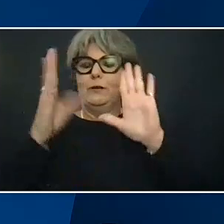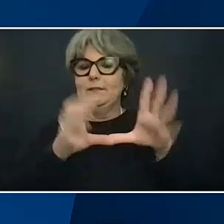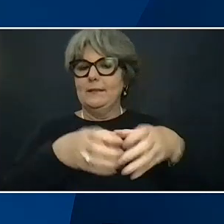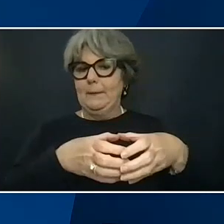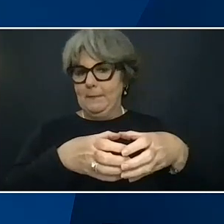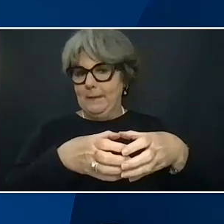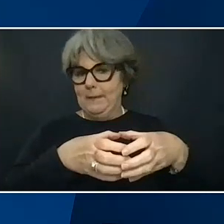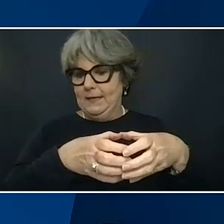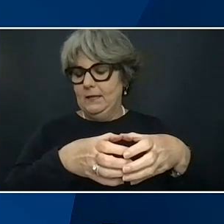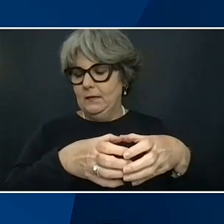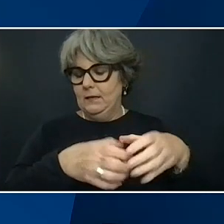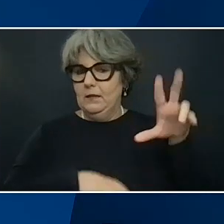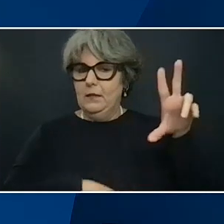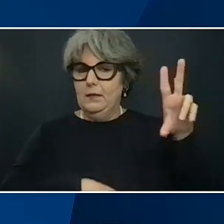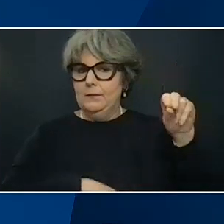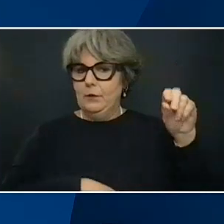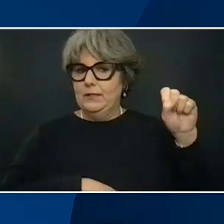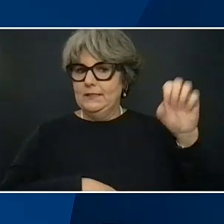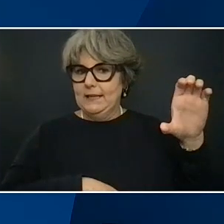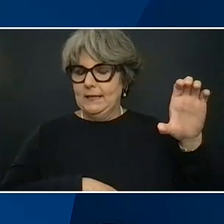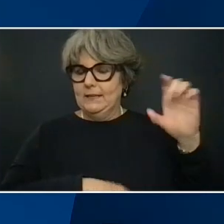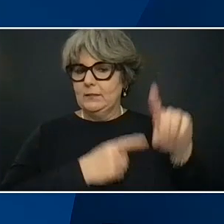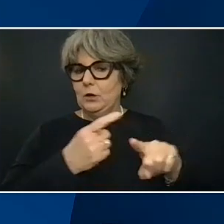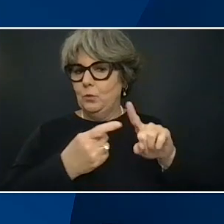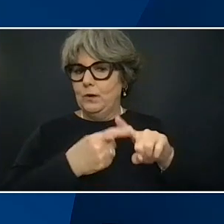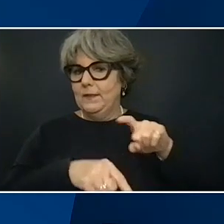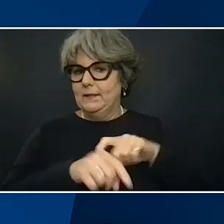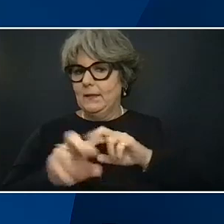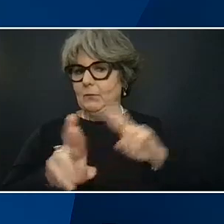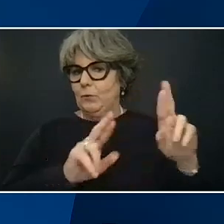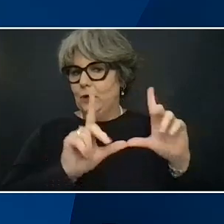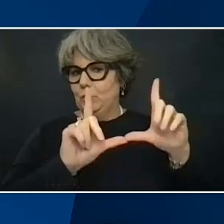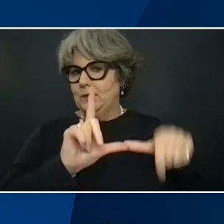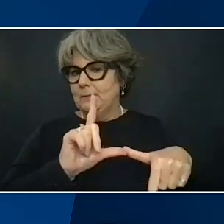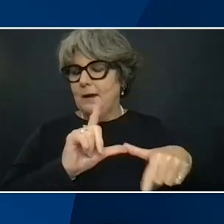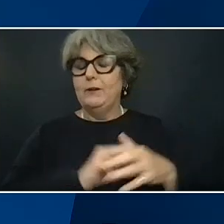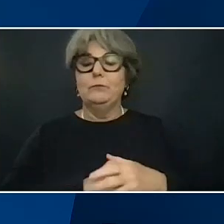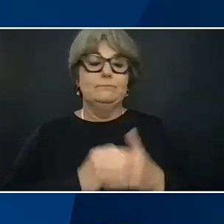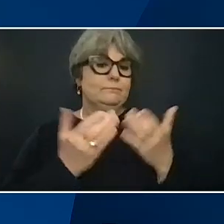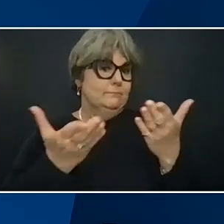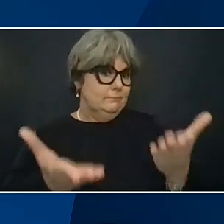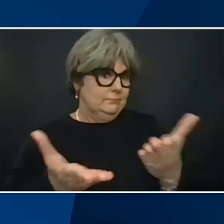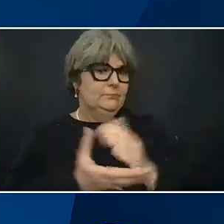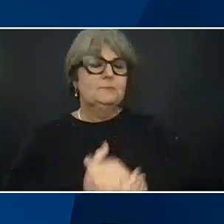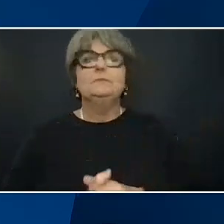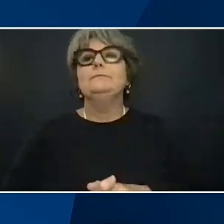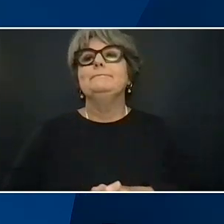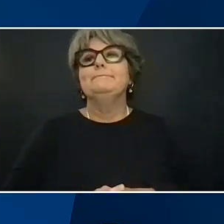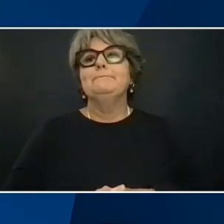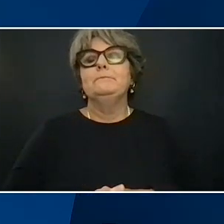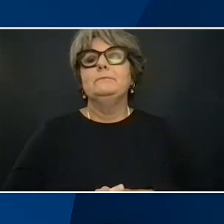30-second notice of when that time is about to expire. So with that, you may begin now. Thank you so much.